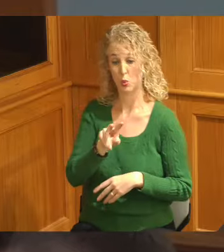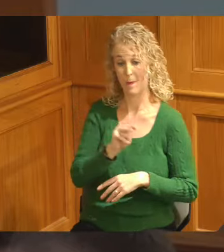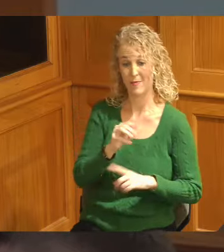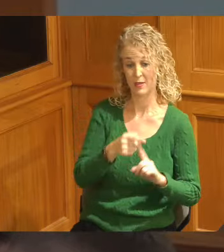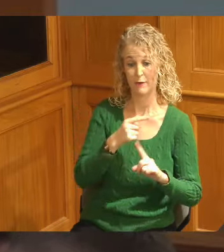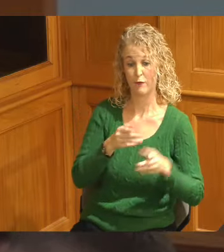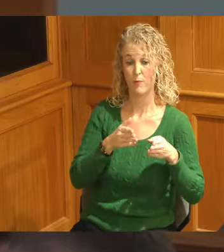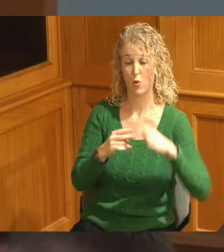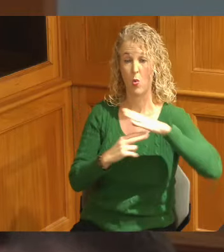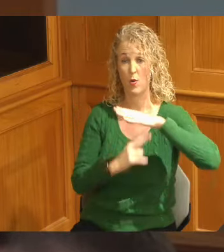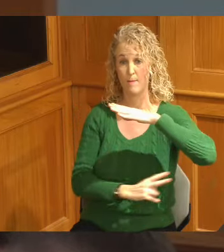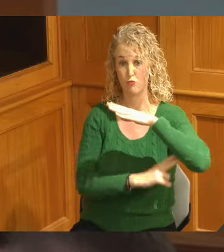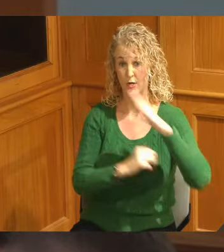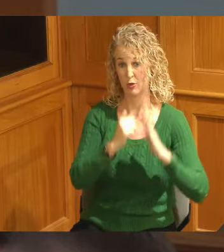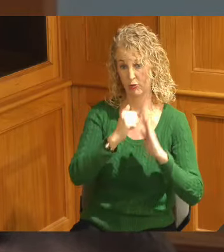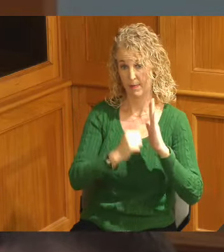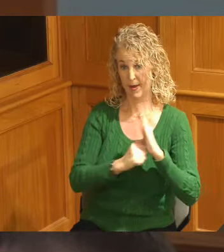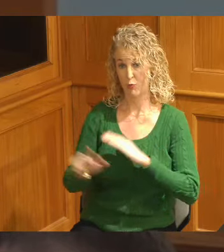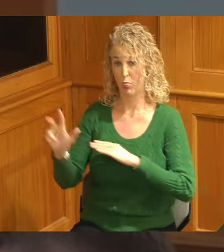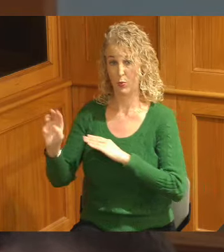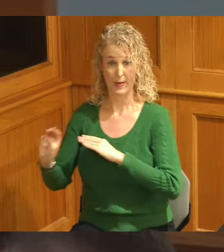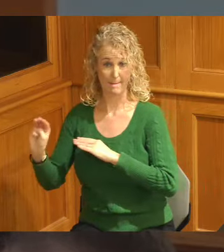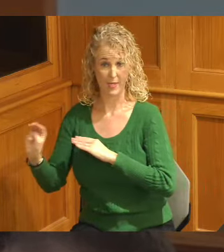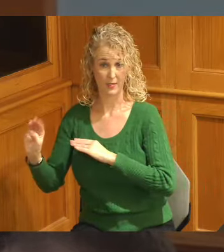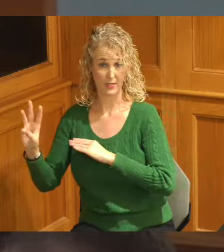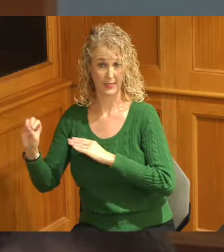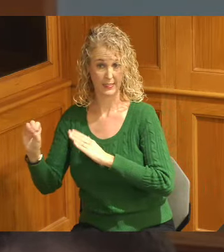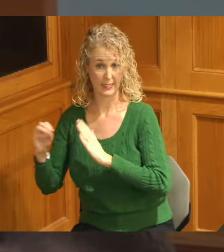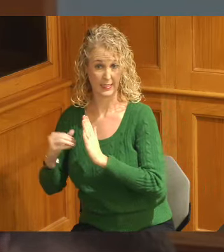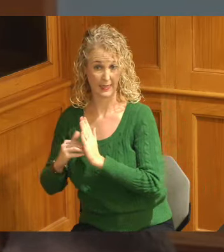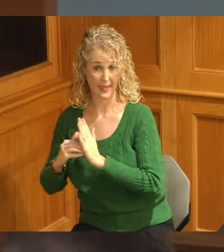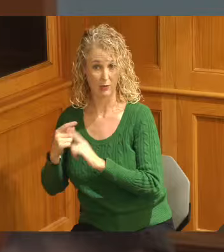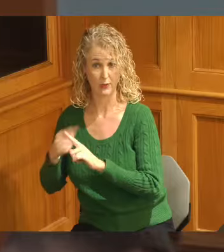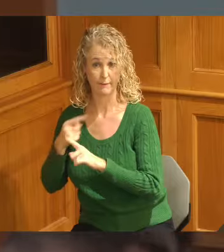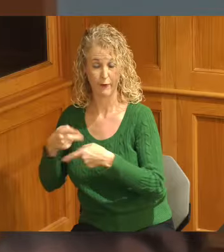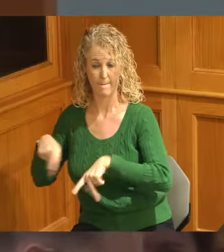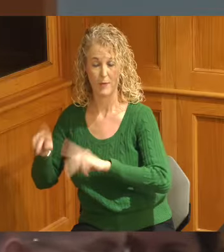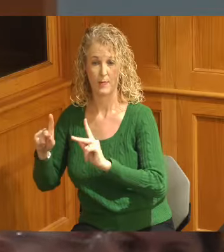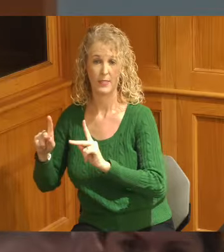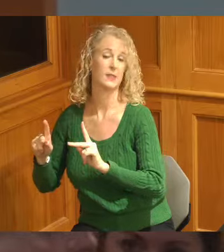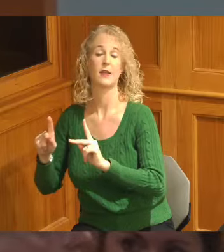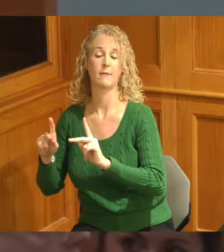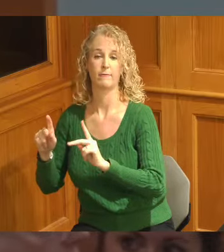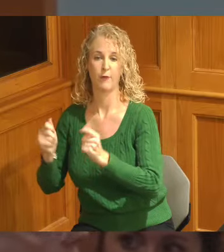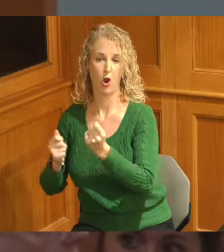and bridge fund and three million $60,000 will be coming from permissive auto fund restricted fund.